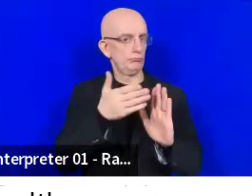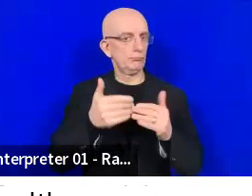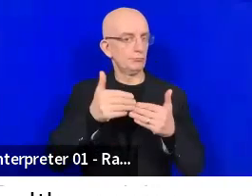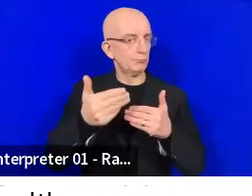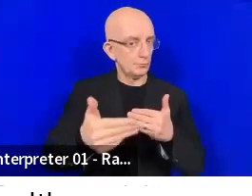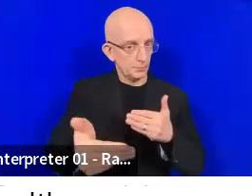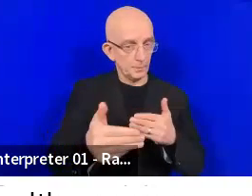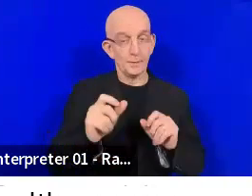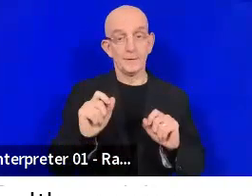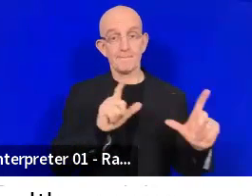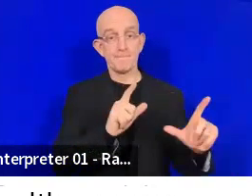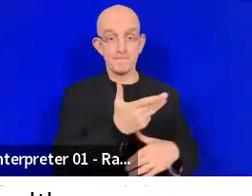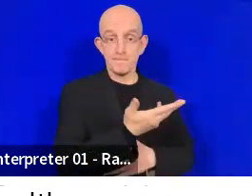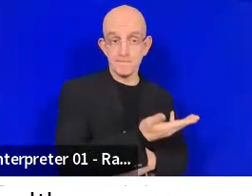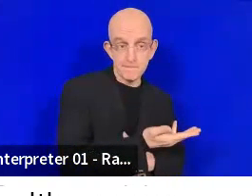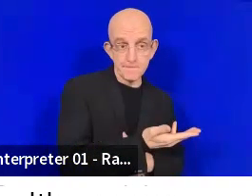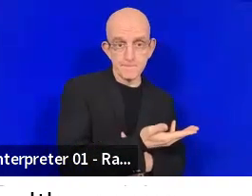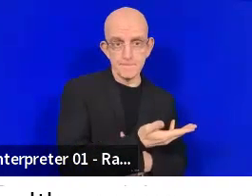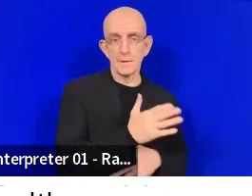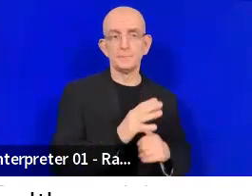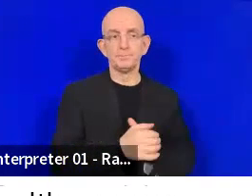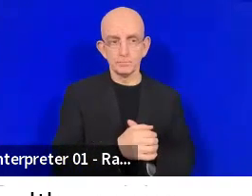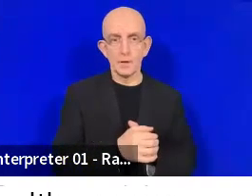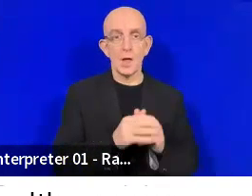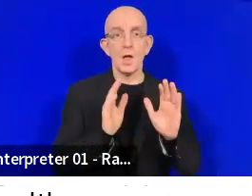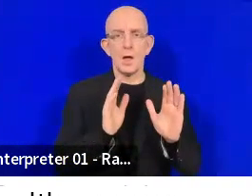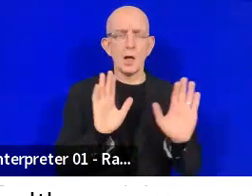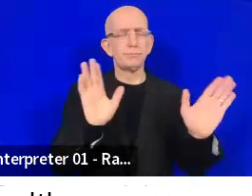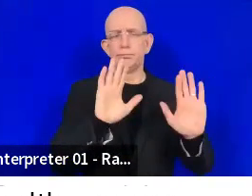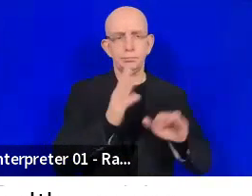So then we have the G7 in May.